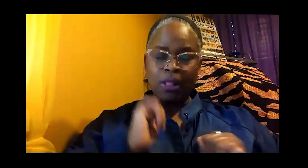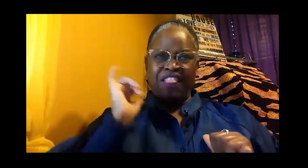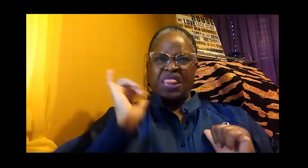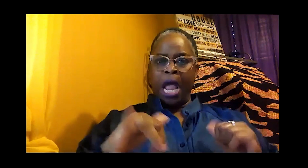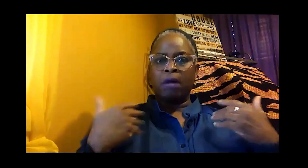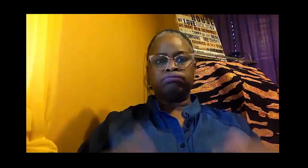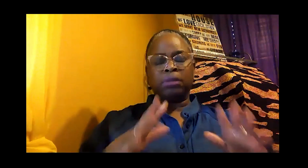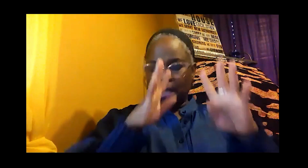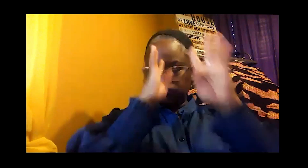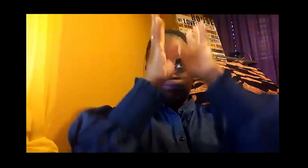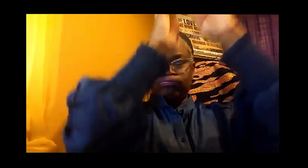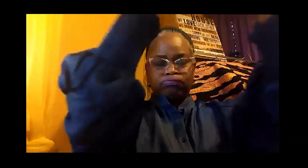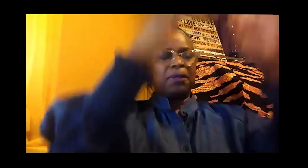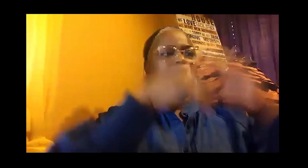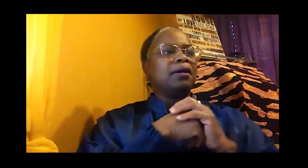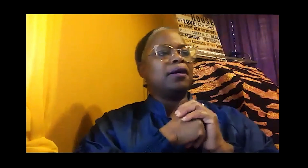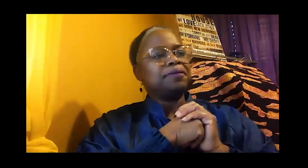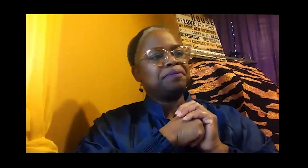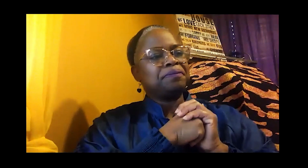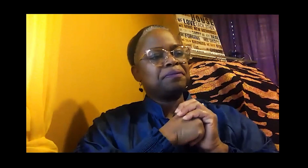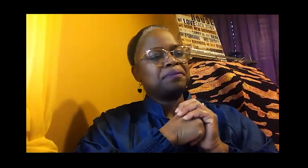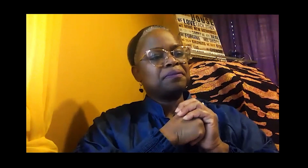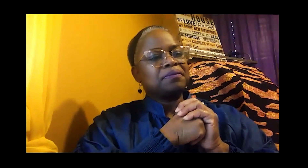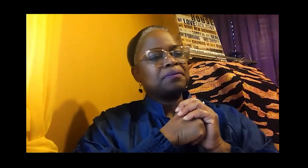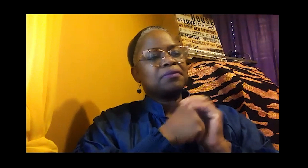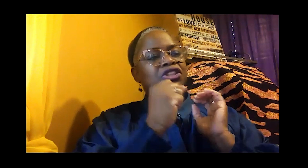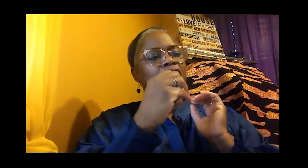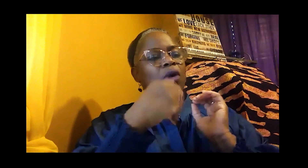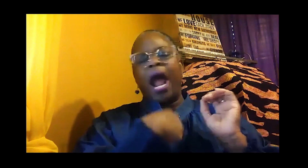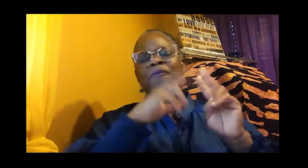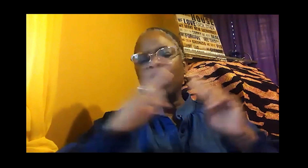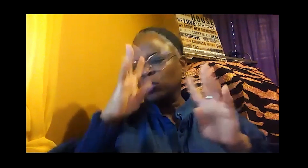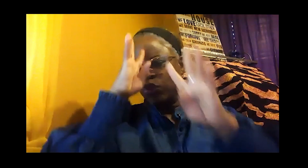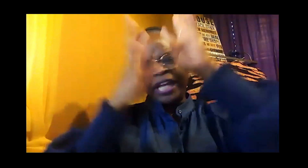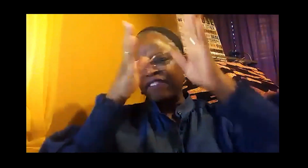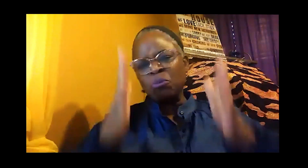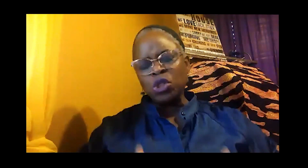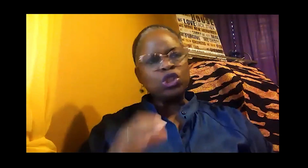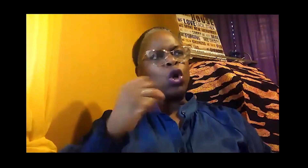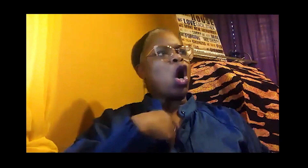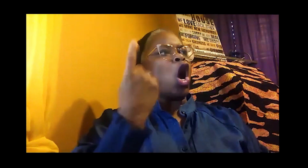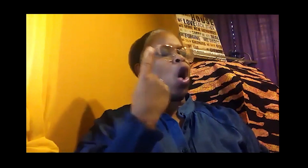and produced my one-woman show. That show stretched my creativity and artistry to the max.